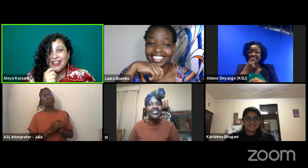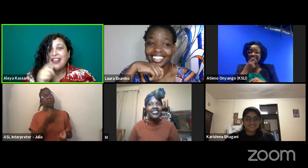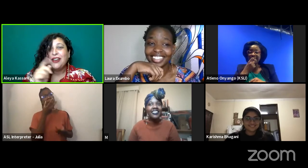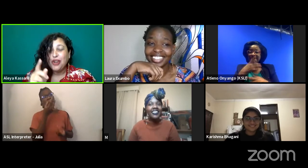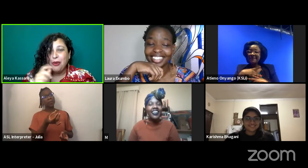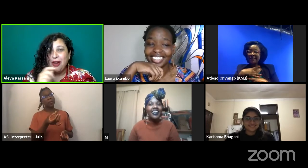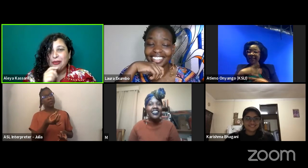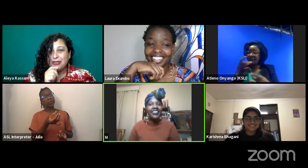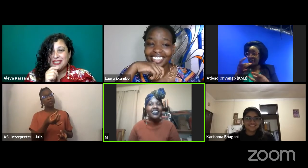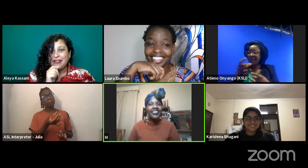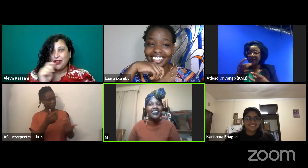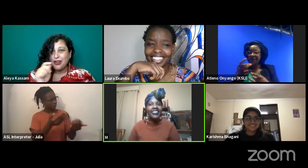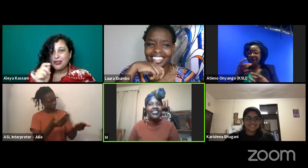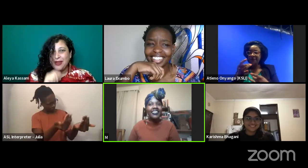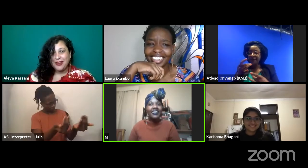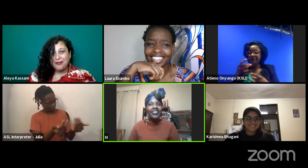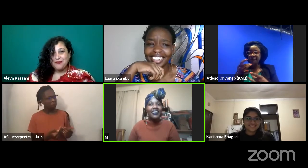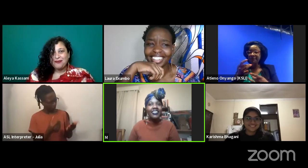Go on-- Yeah. Somewhere along the way.